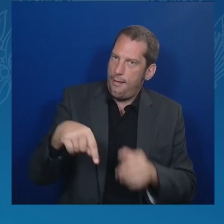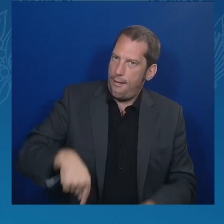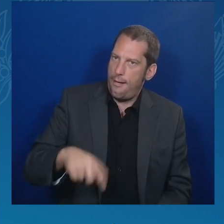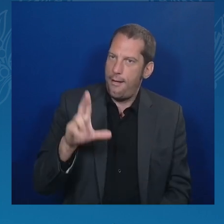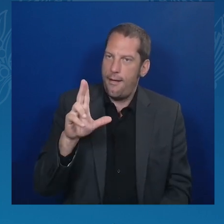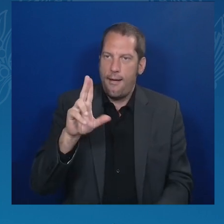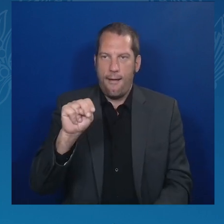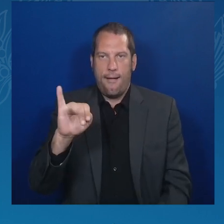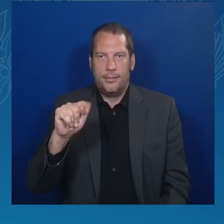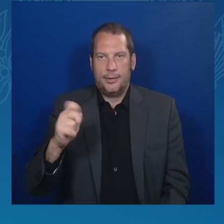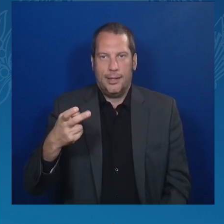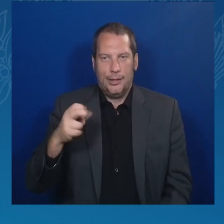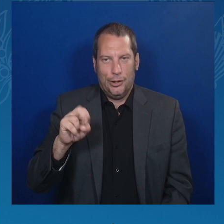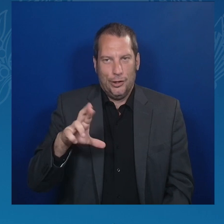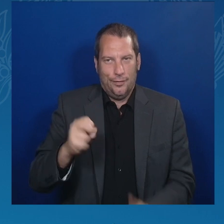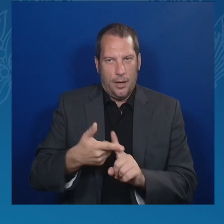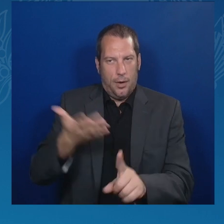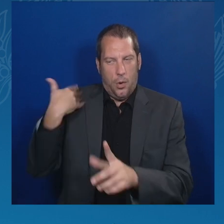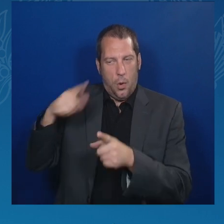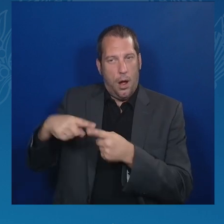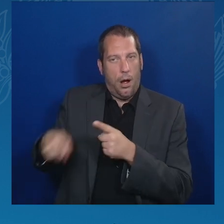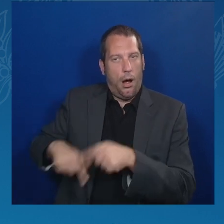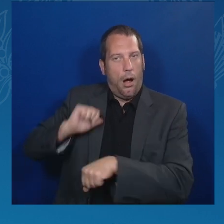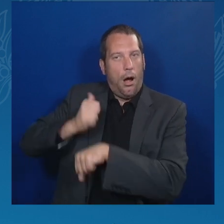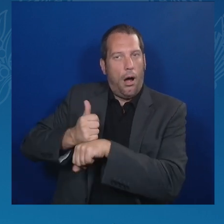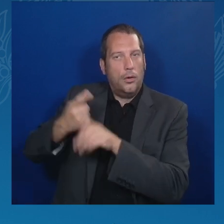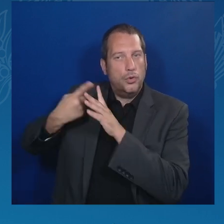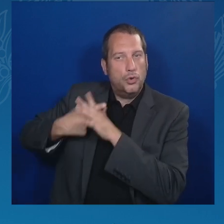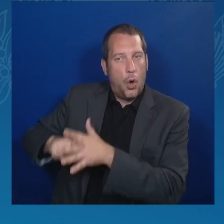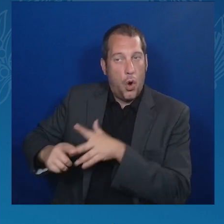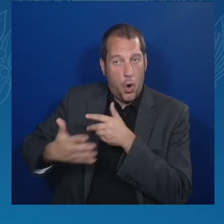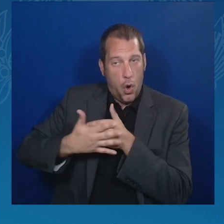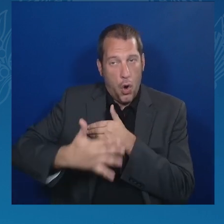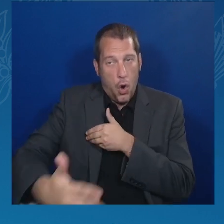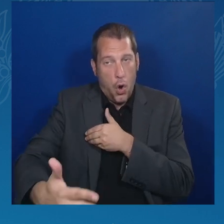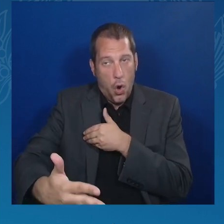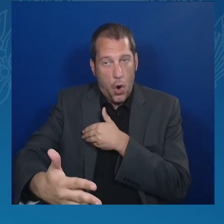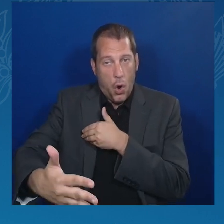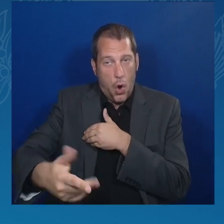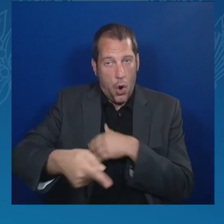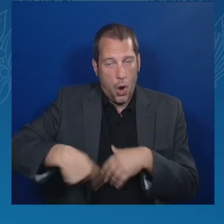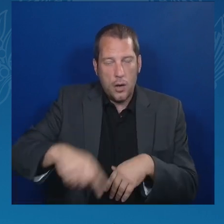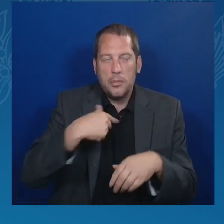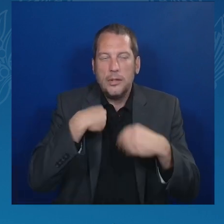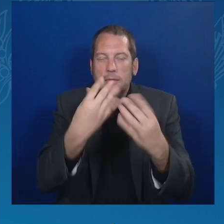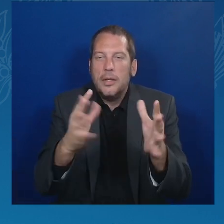I'll give you a little history lesson. More than a hundred years ago, in Lawrence, Massachusetts,